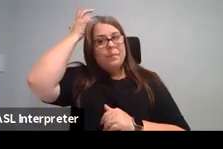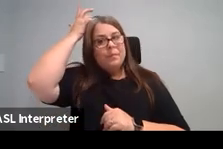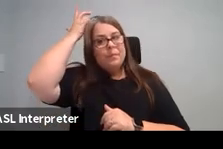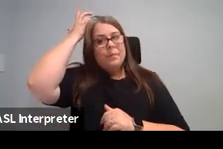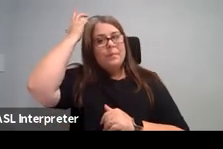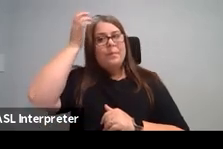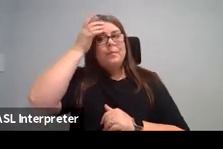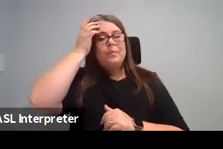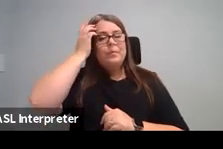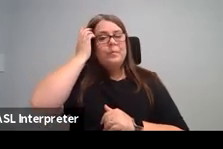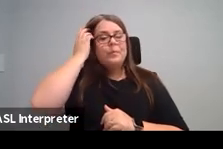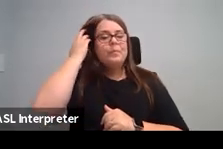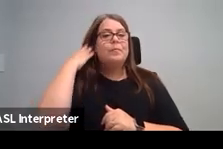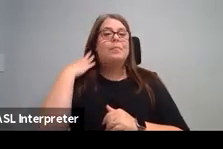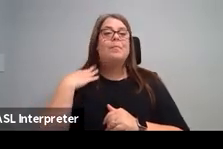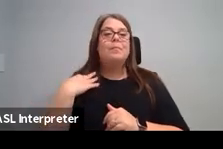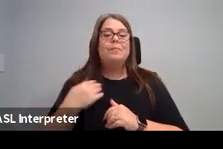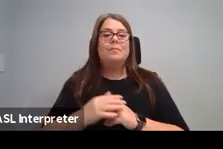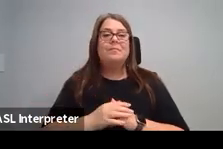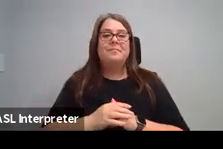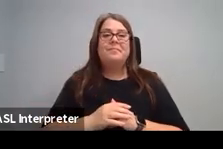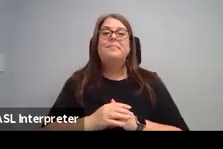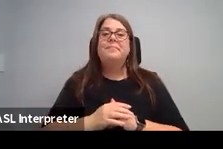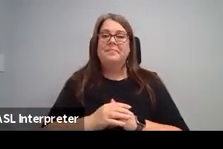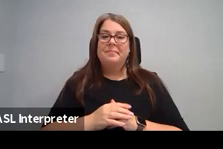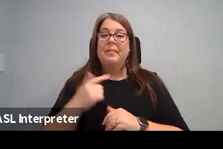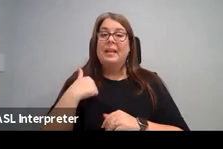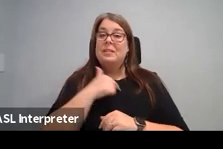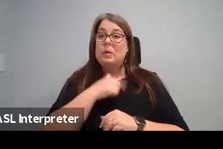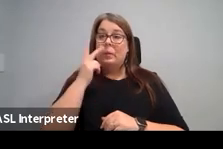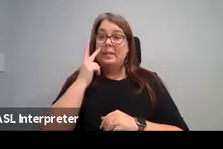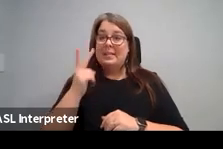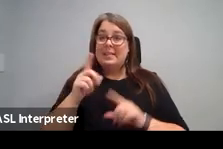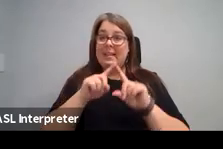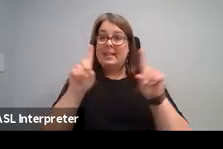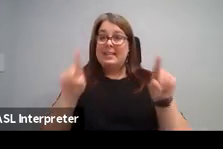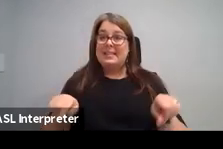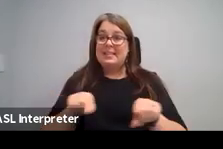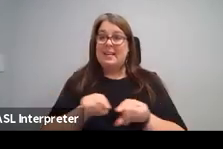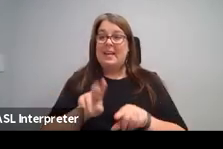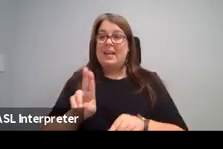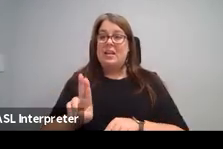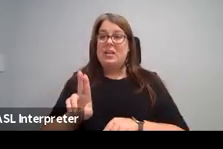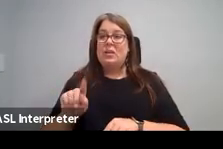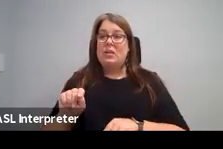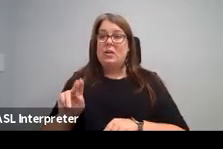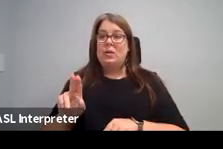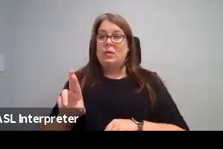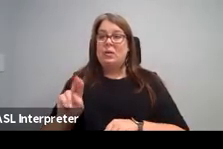Jewyl Alderson Clarke, SDCOE: Sorry. So throughout the slides, we have these huge returns and they're going to bring us right back to this initial area here.